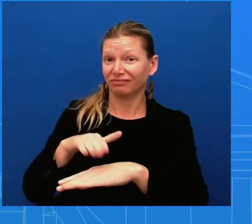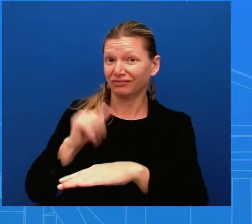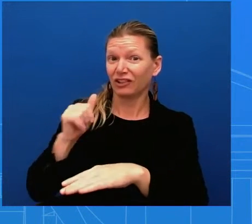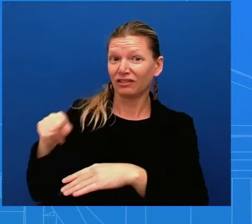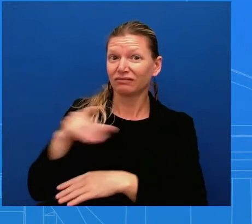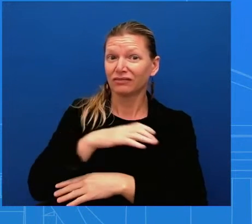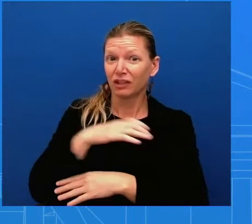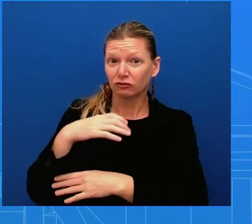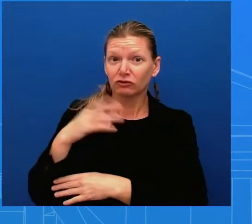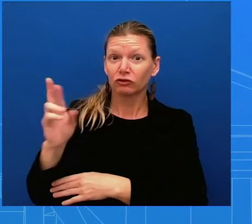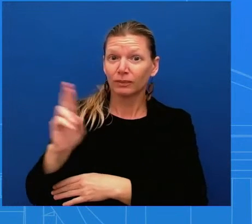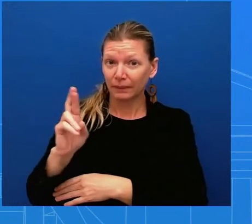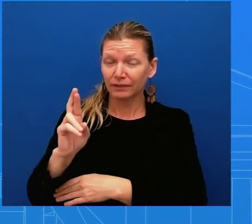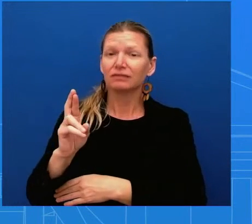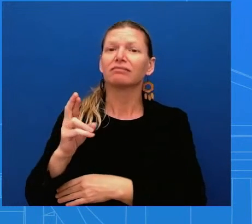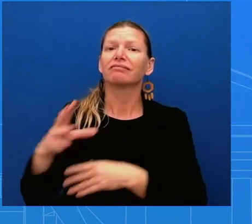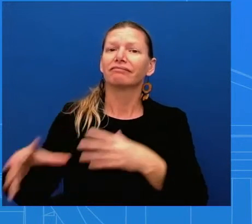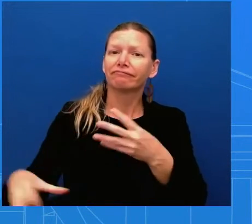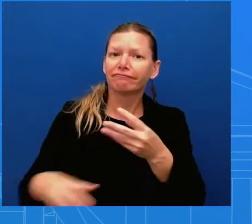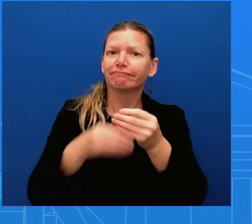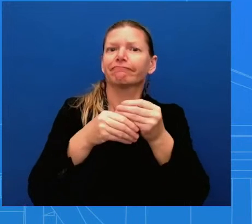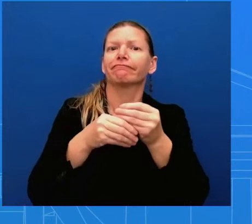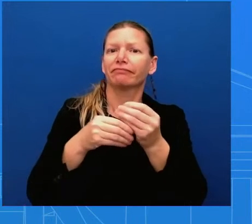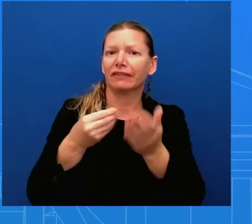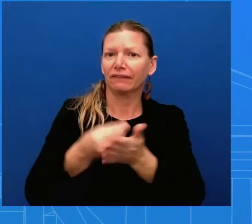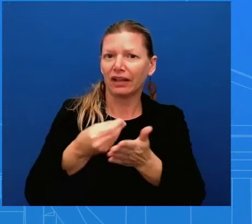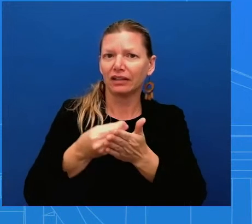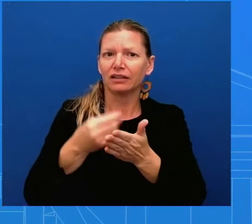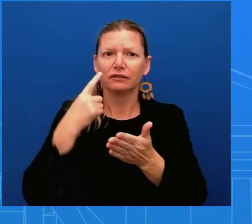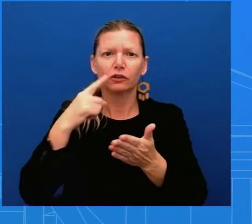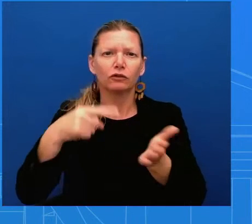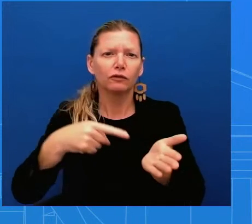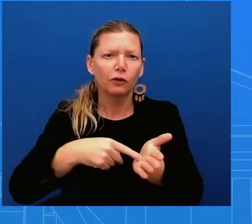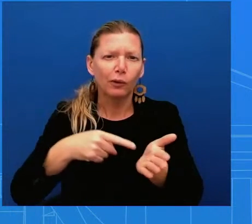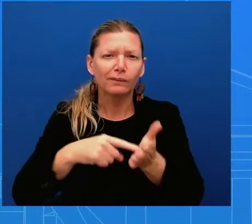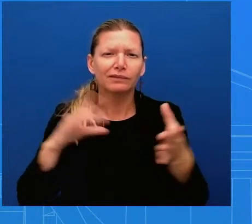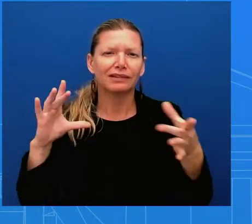which has lowered Internet bills to enable more than 23 million households